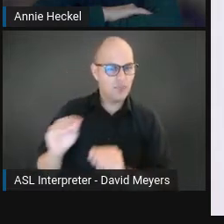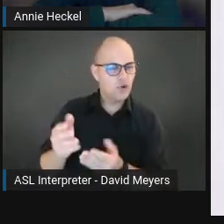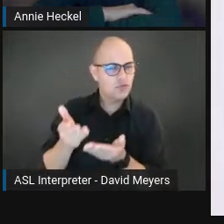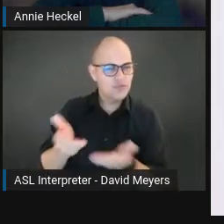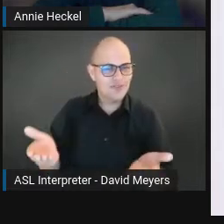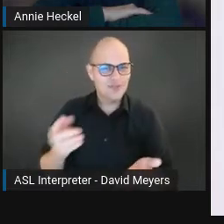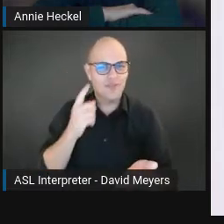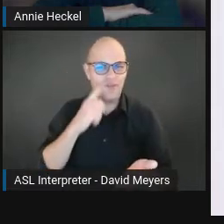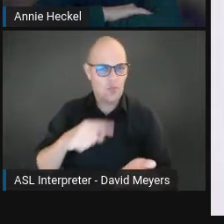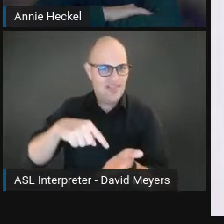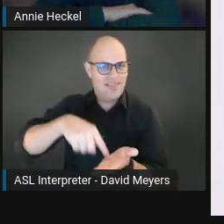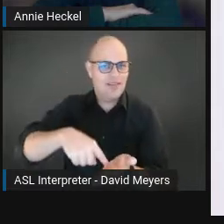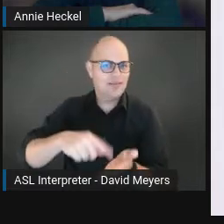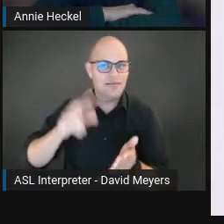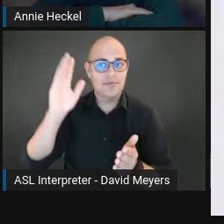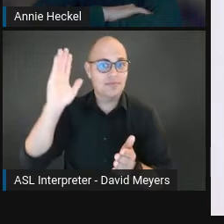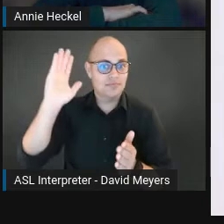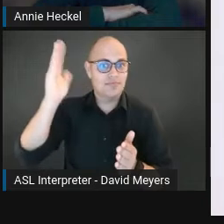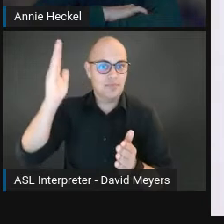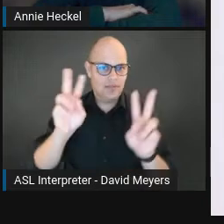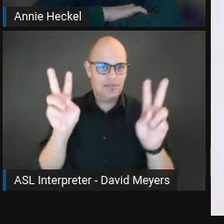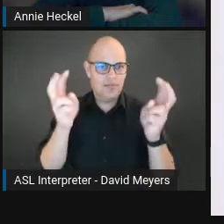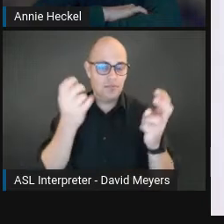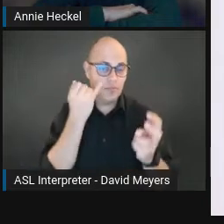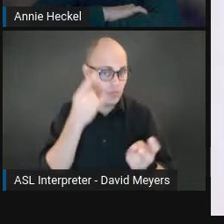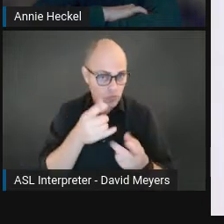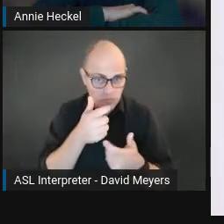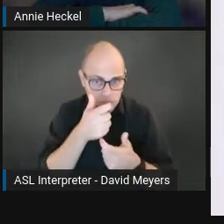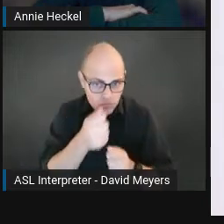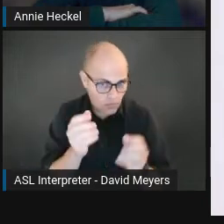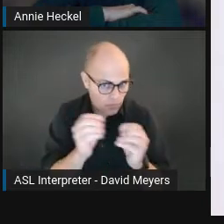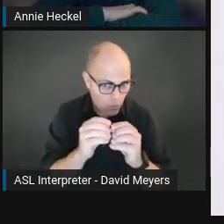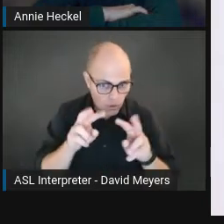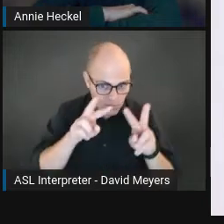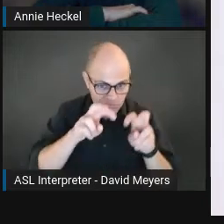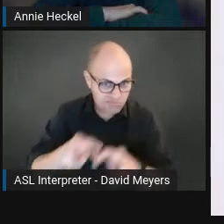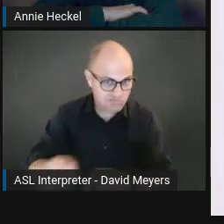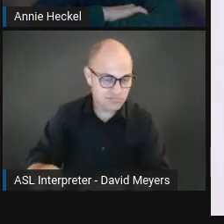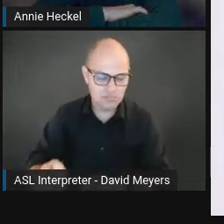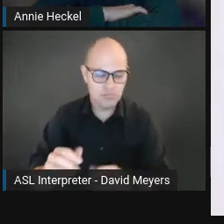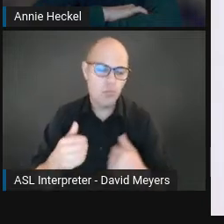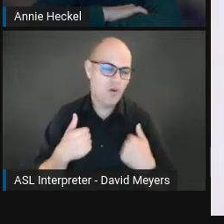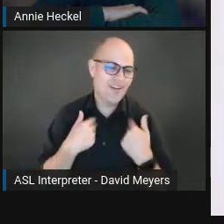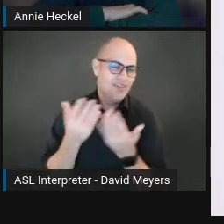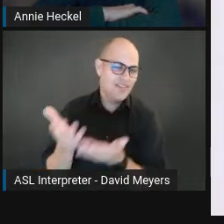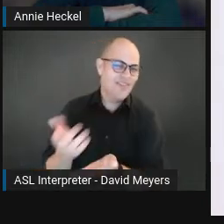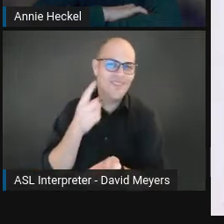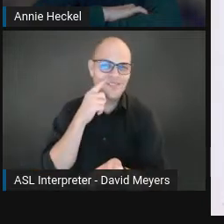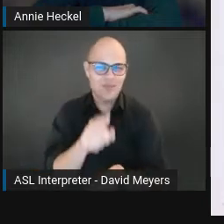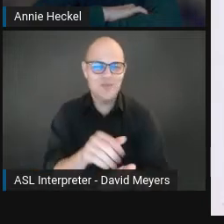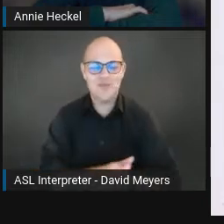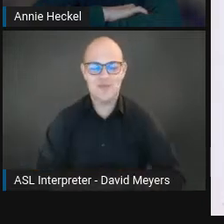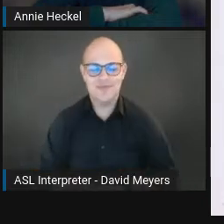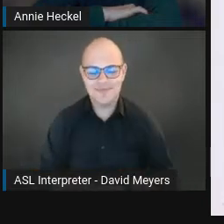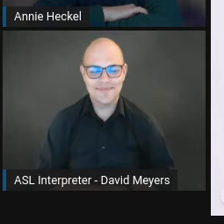for this talk, if you were interested in learning how to do those.